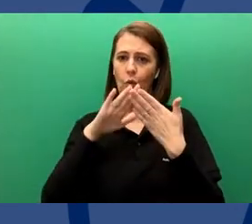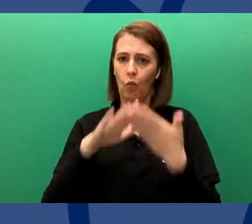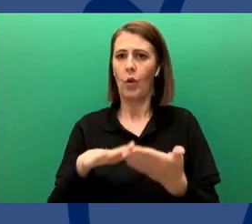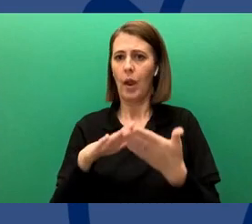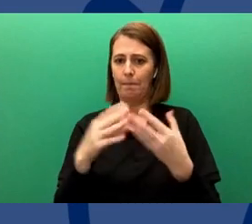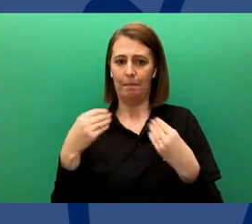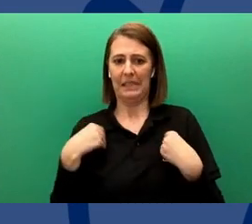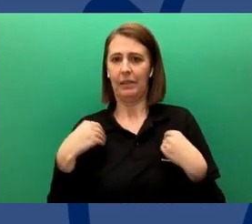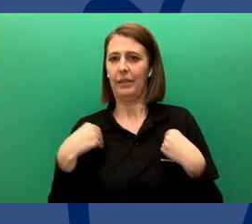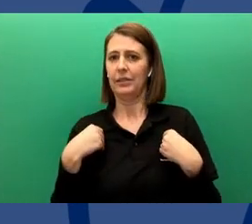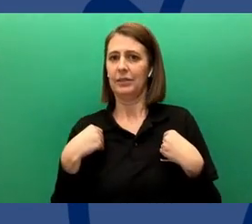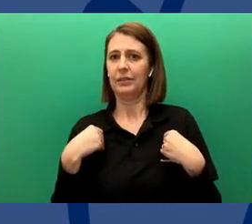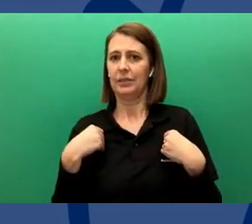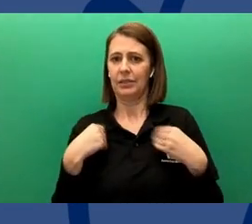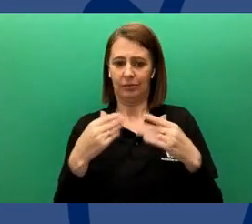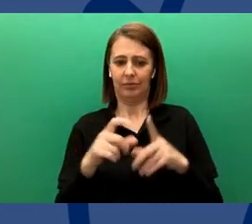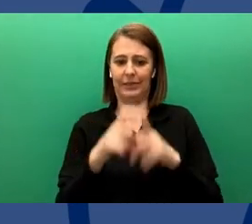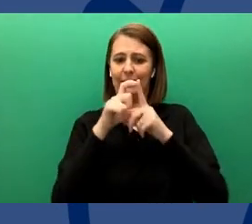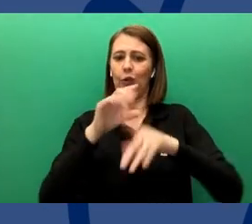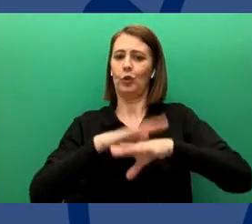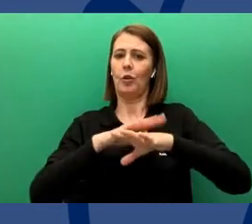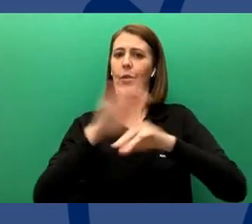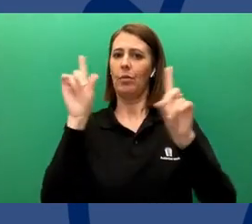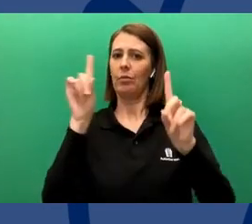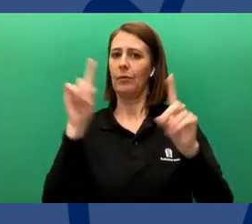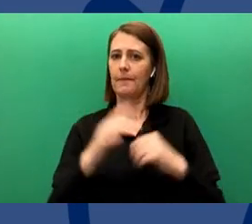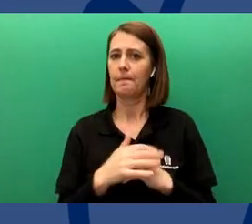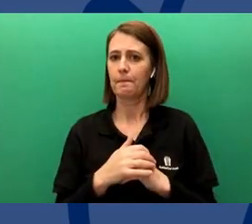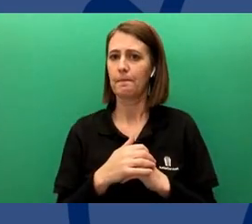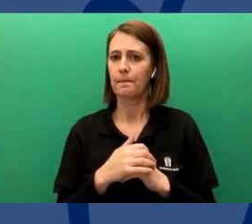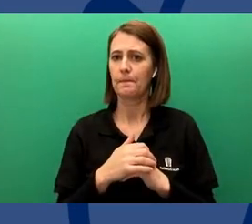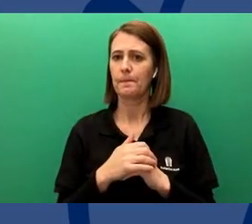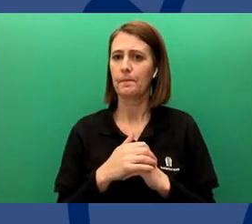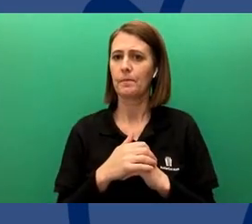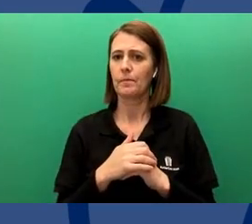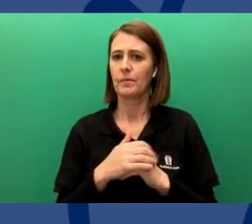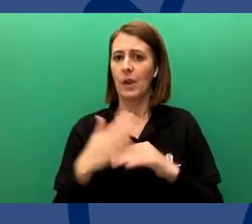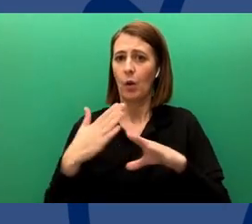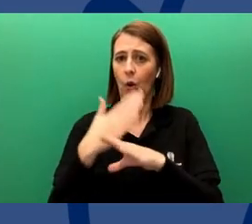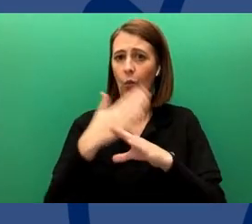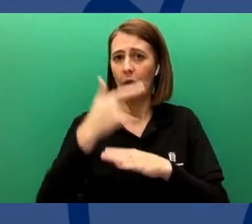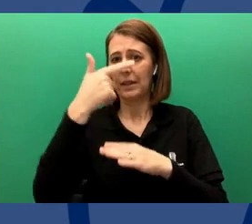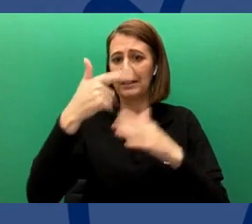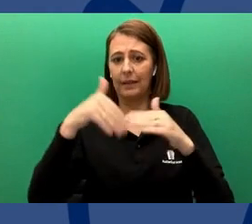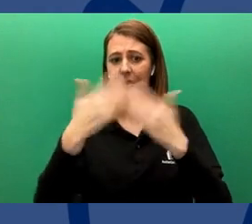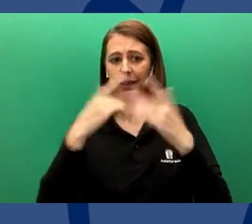this difficult time, and that we are working seven days a week to take those calls and